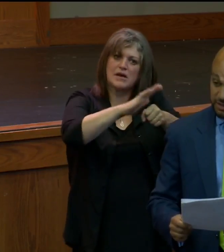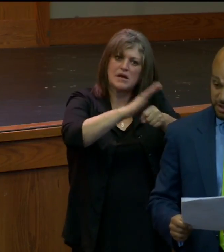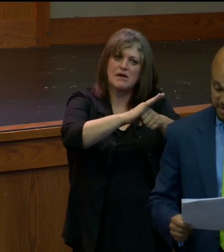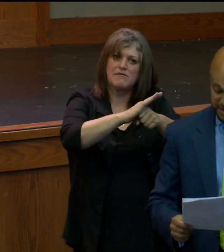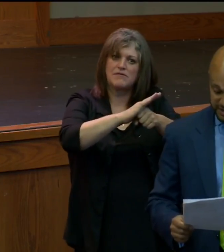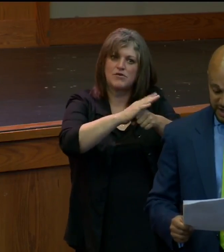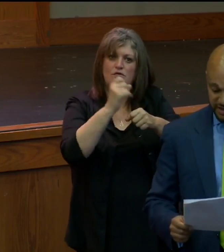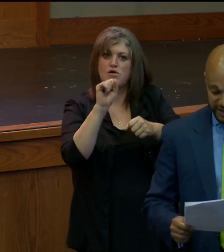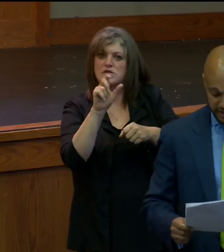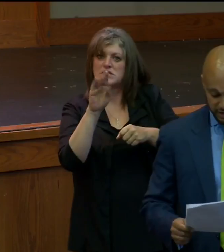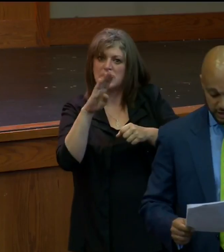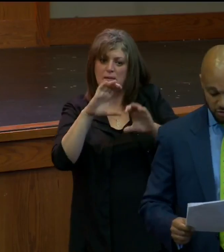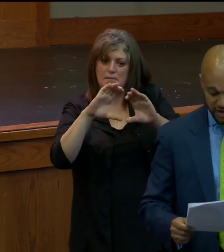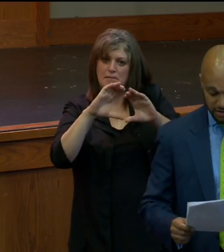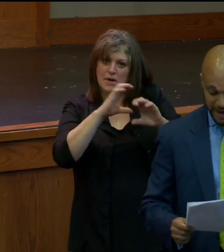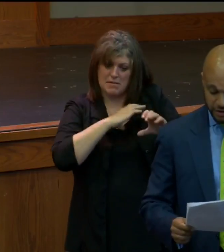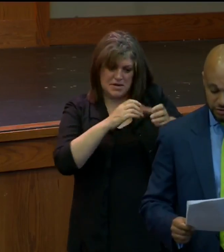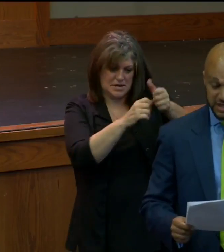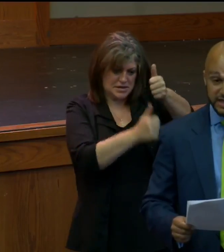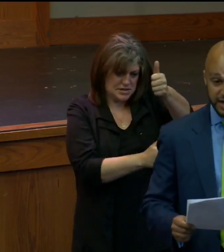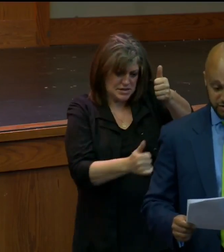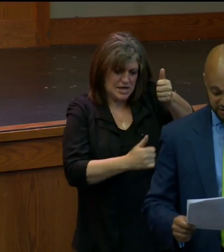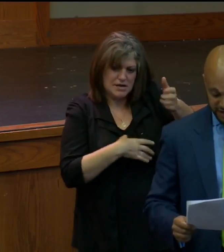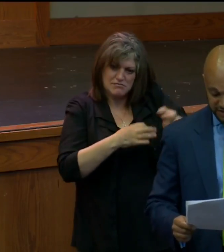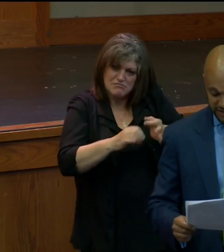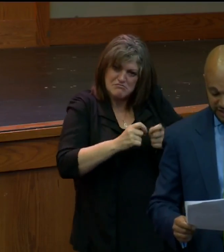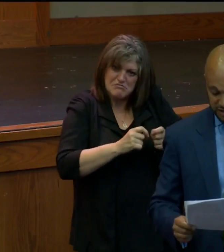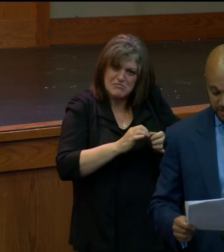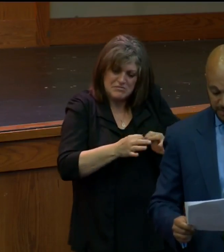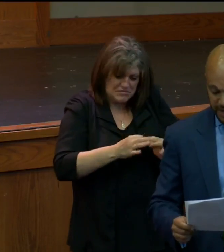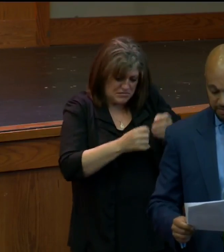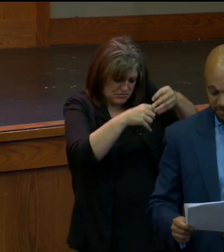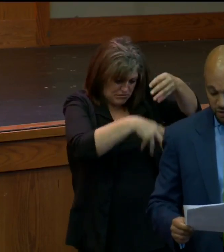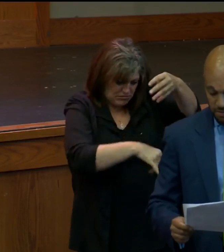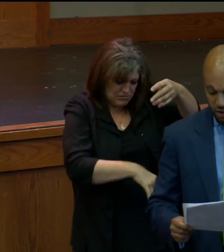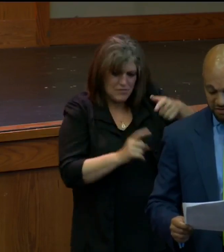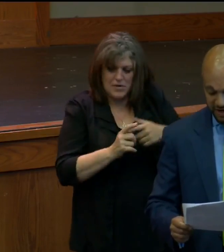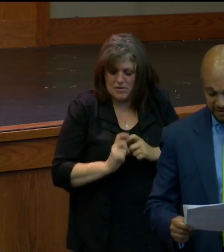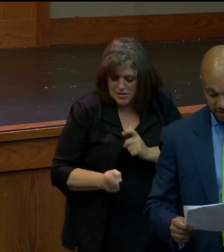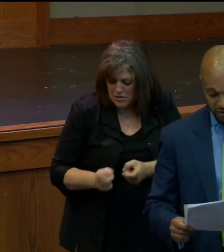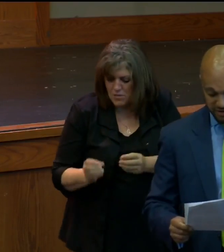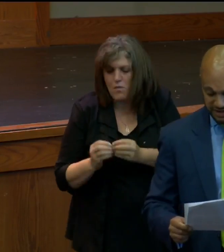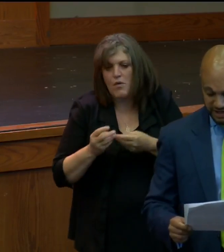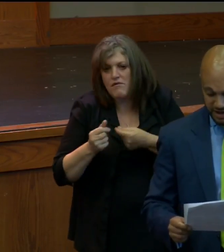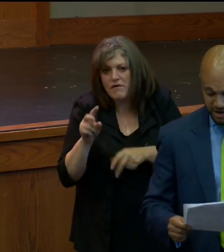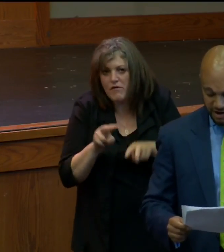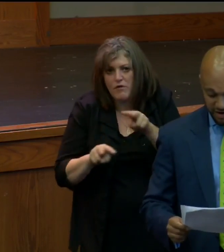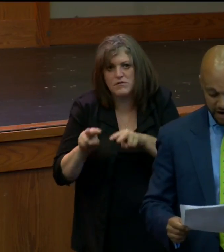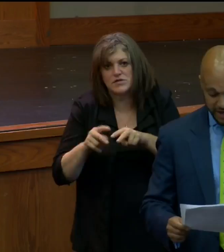SUBCOMMITTEES THAT CAN DELIBERATE THE MINUTE DETAILS OF LEGISLATION AND PERFORM MORE EFFECTIVE OVERSIGHT OF OUR